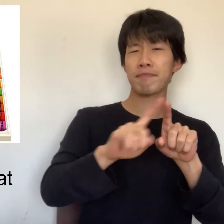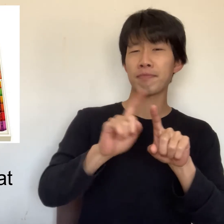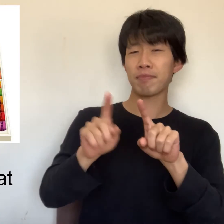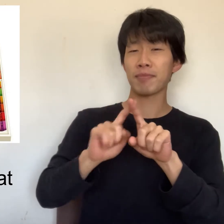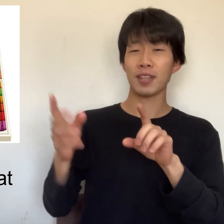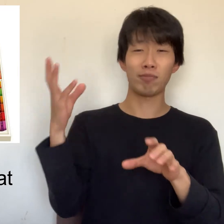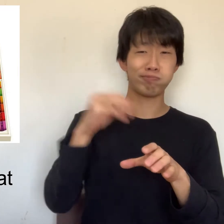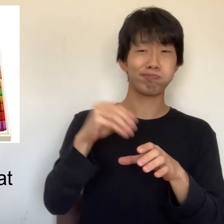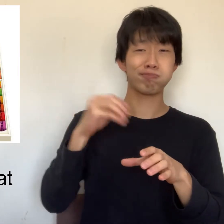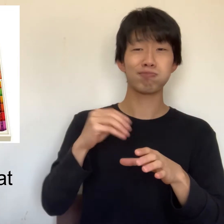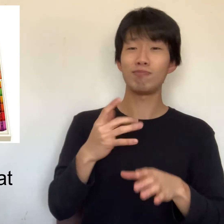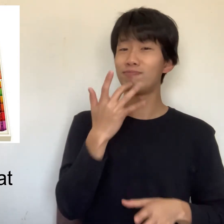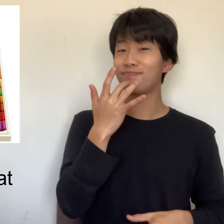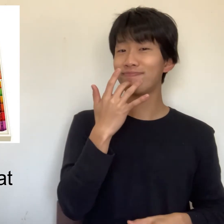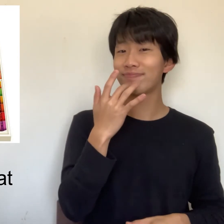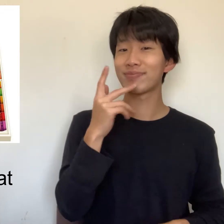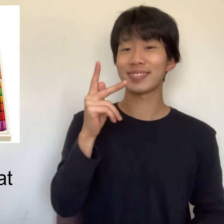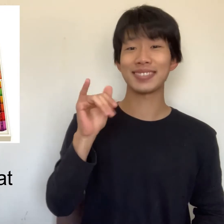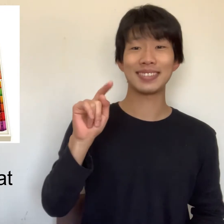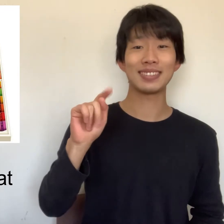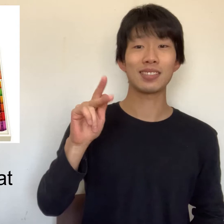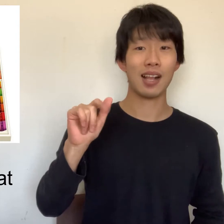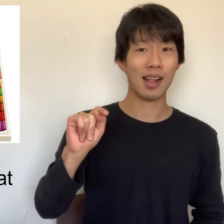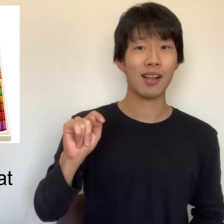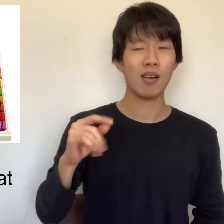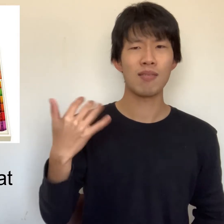This includes 35 varieties of KitKat!